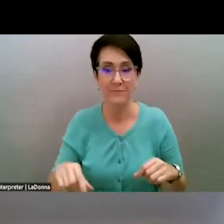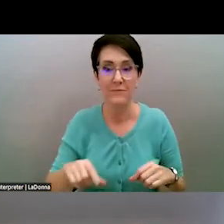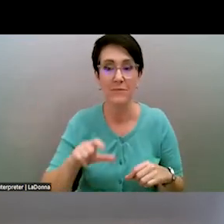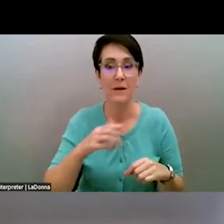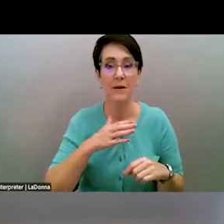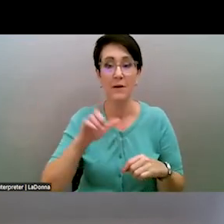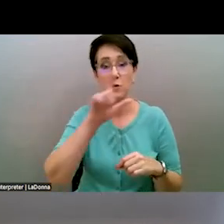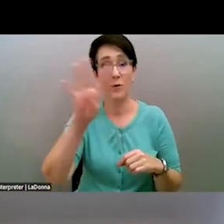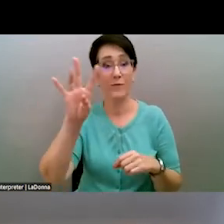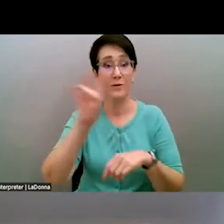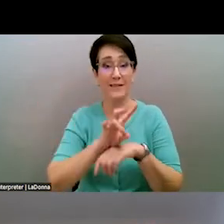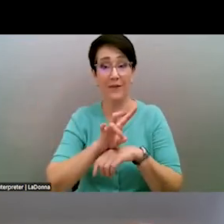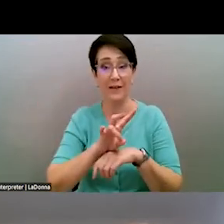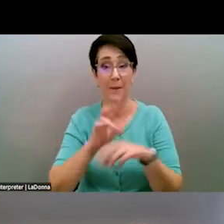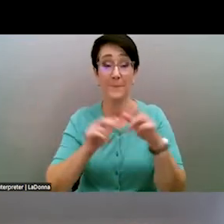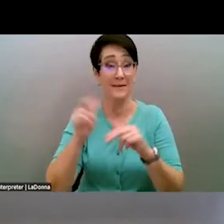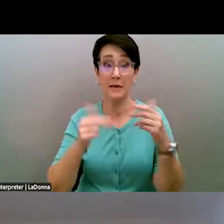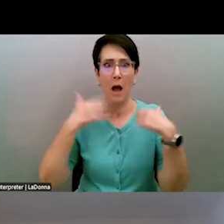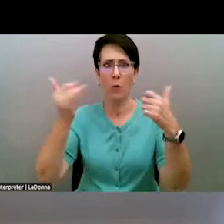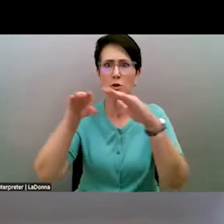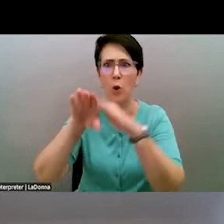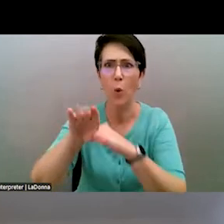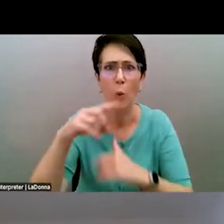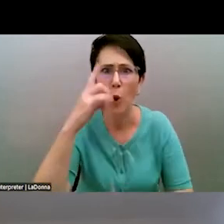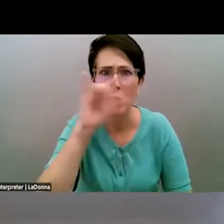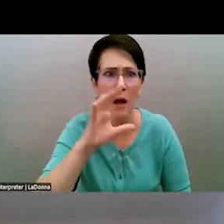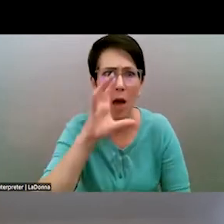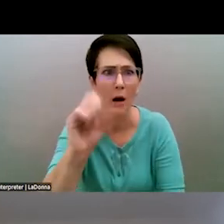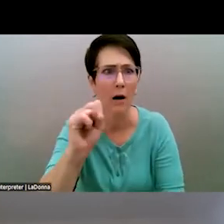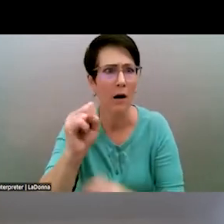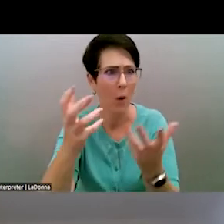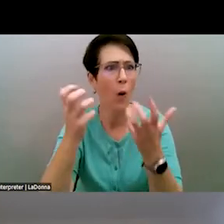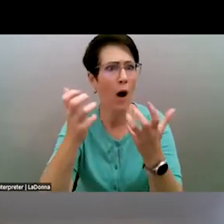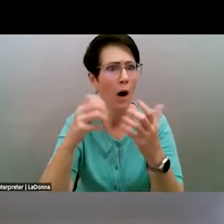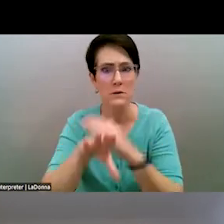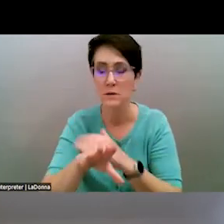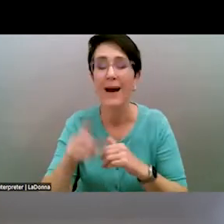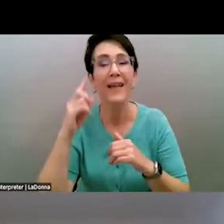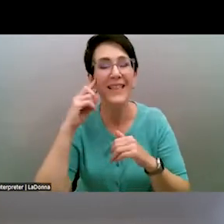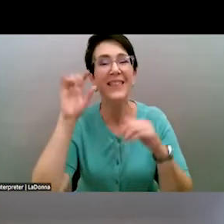BUILDING. AND, BECAUSE IT, SOME WHERE YOU WANT TO GO. I THINK THAT THAT IS CRITICAL. YOU KNOW, IN